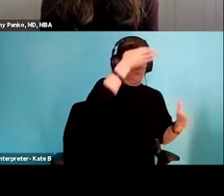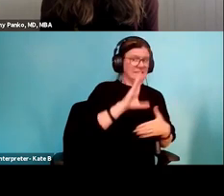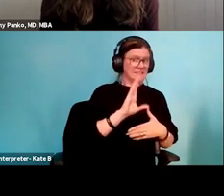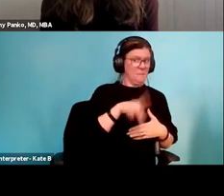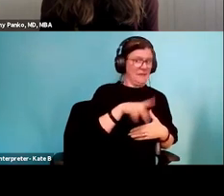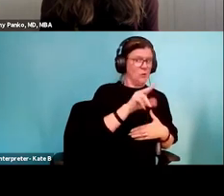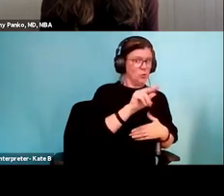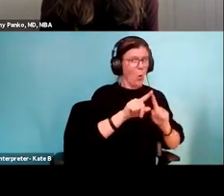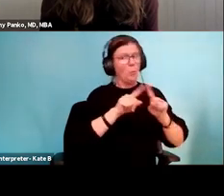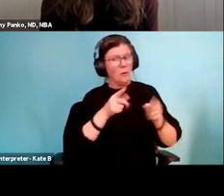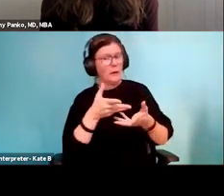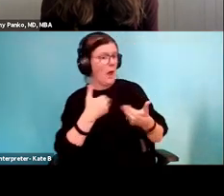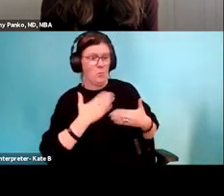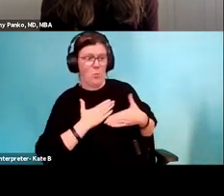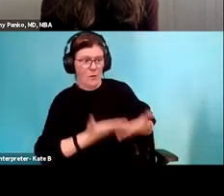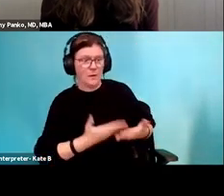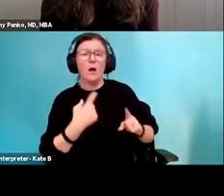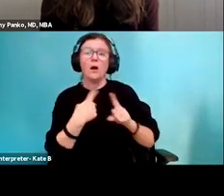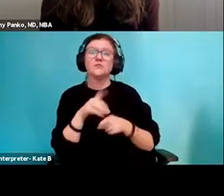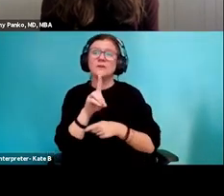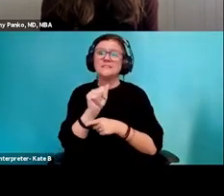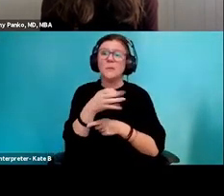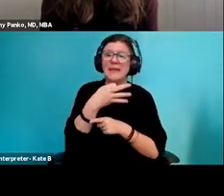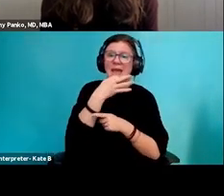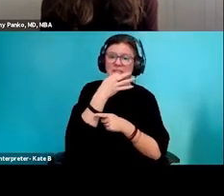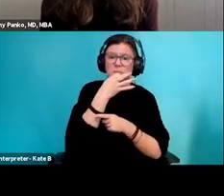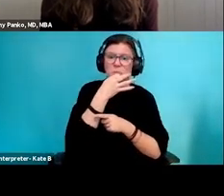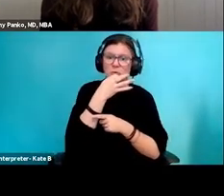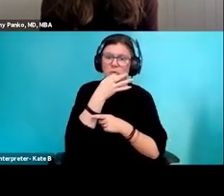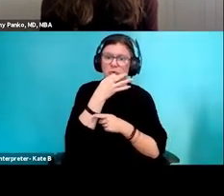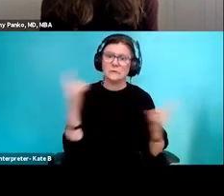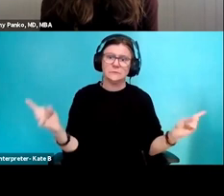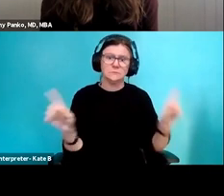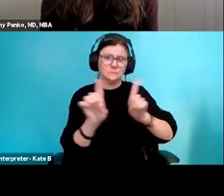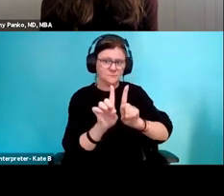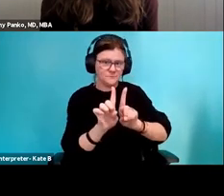you can bring in a disability expert and you could start building your team from there.